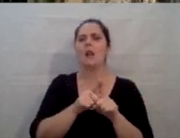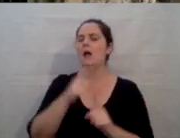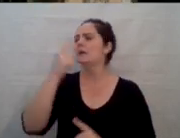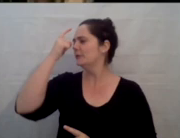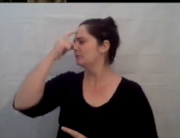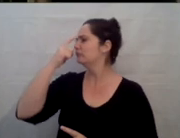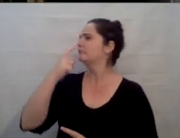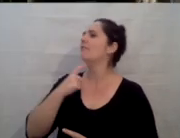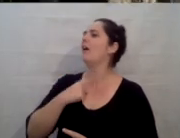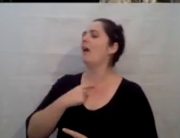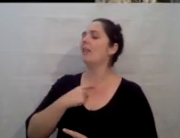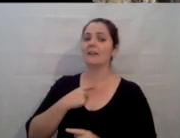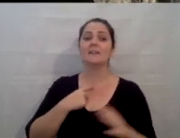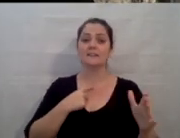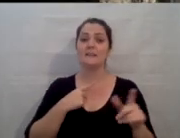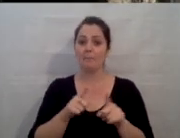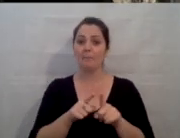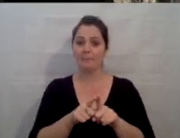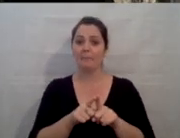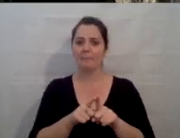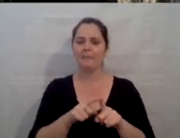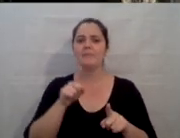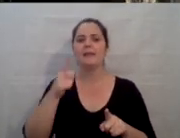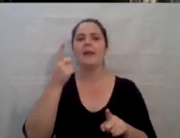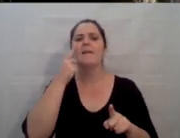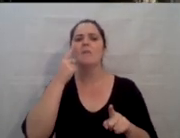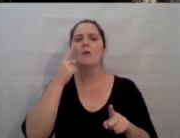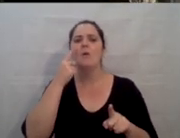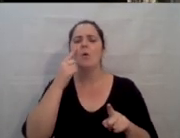When you're dealing with a profile, think about the curvature of the spine.